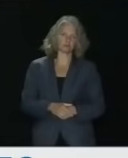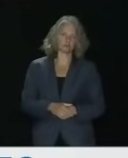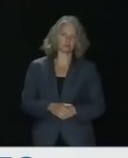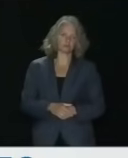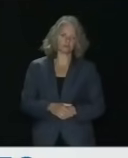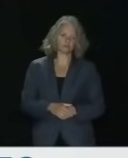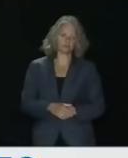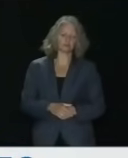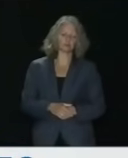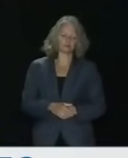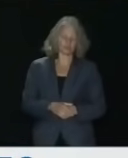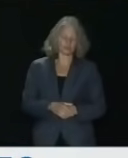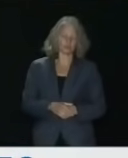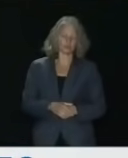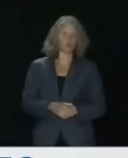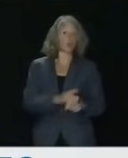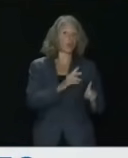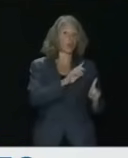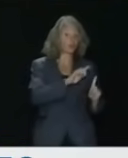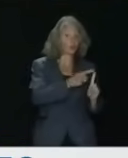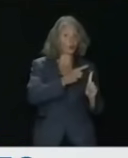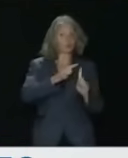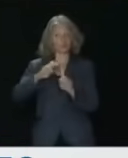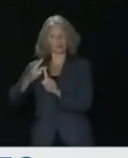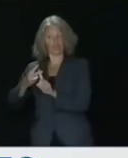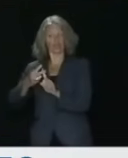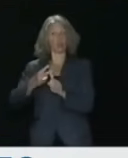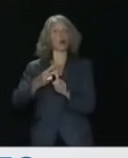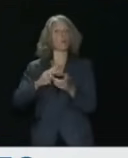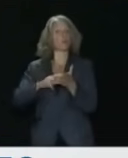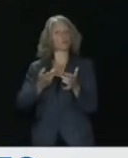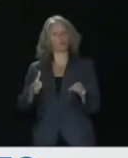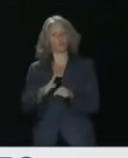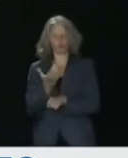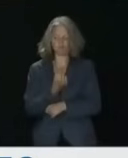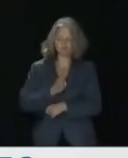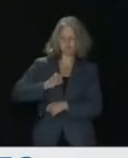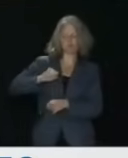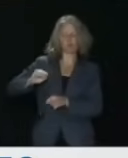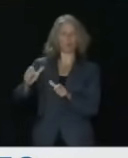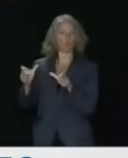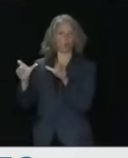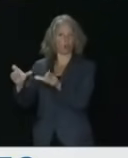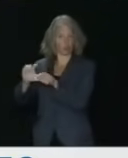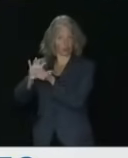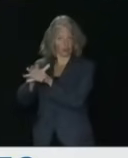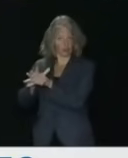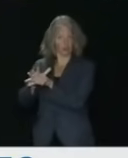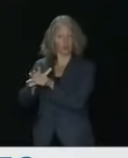THE SECOND DOSE TO COMPLETE YOUR TWO DOSE VACCINE SERIES FOR OPTIMAL PROTECTION FROM